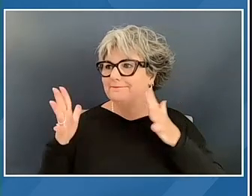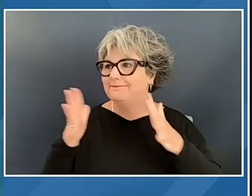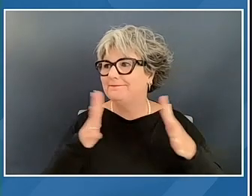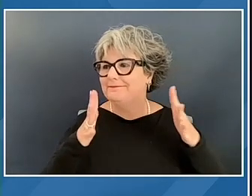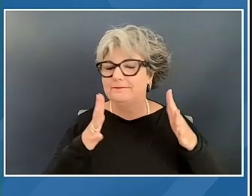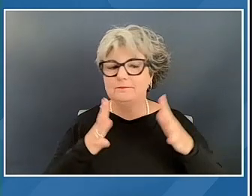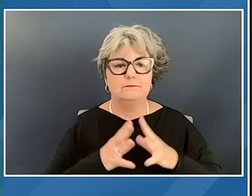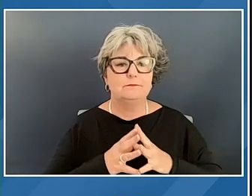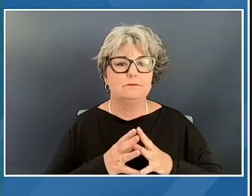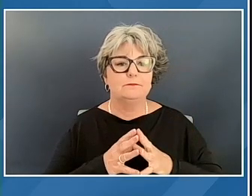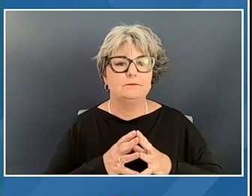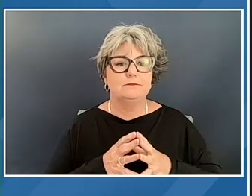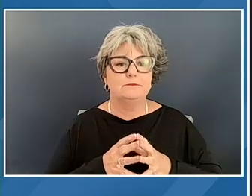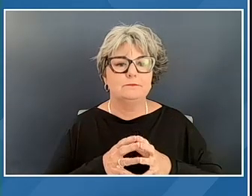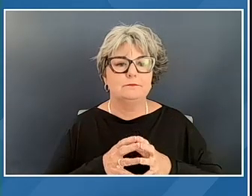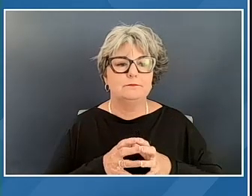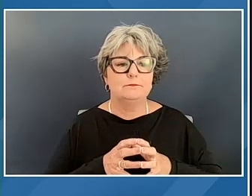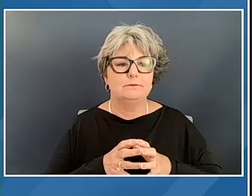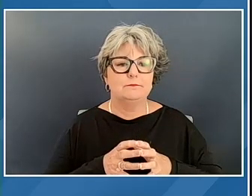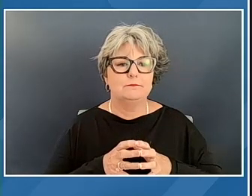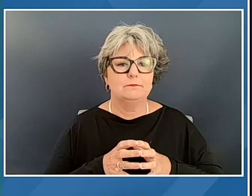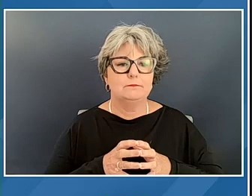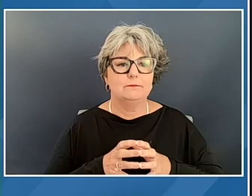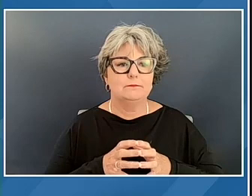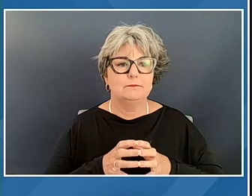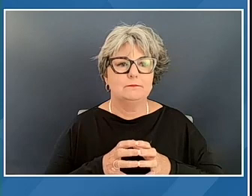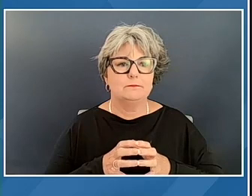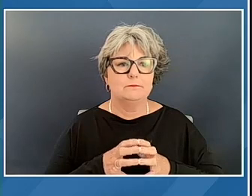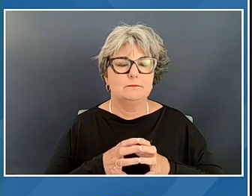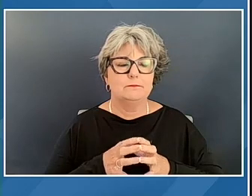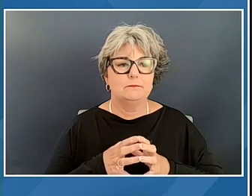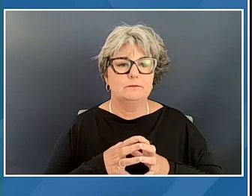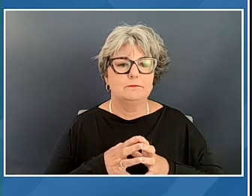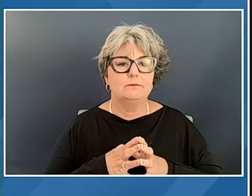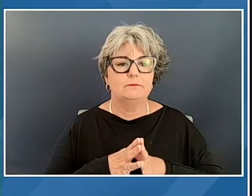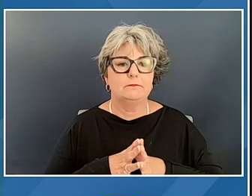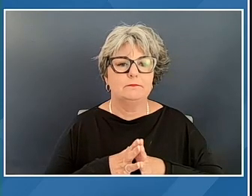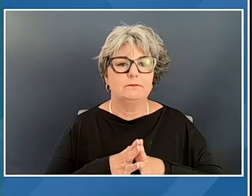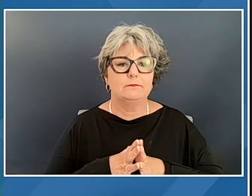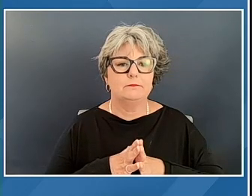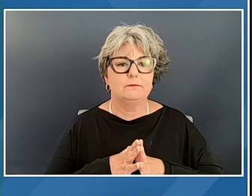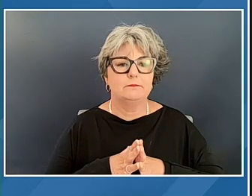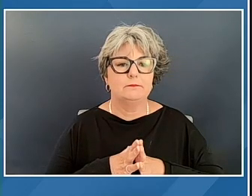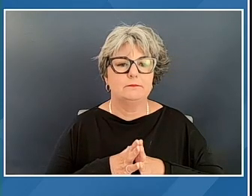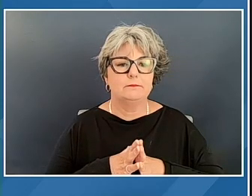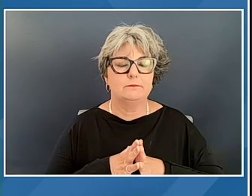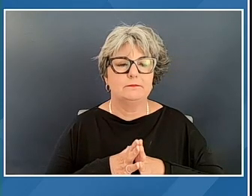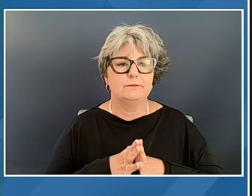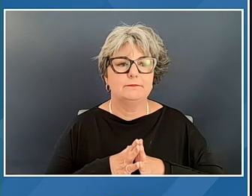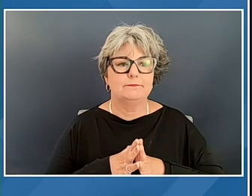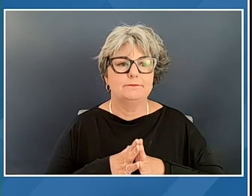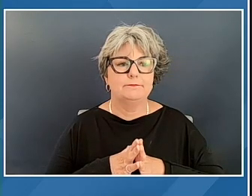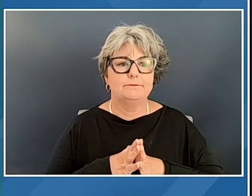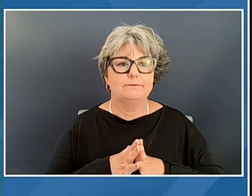Can you see me? That is the question. Where did you go? I'm hiding. There you are.